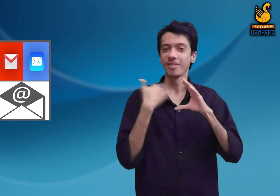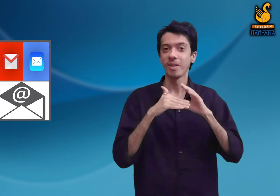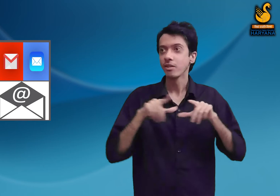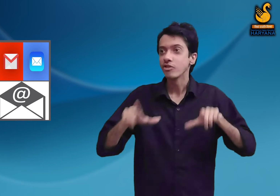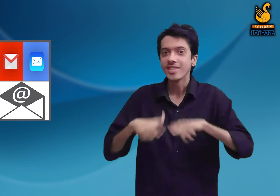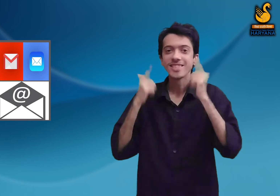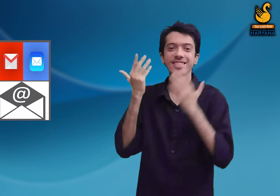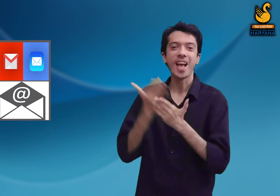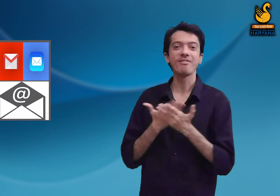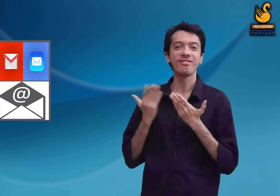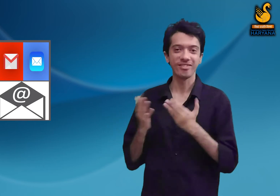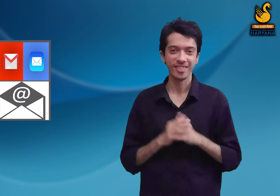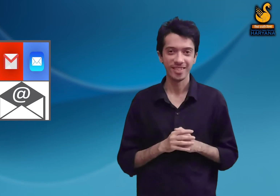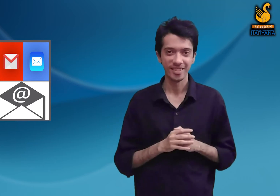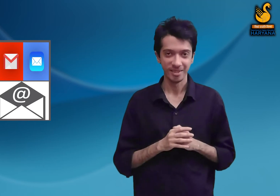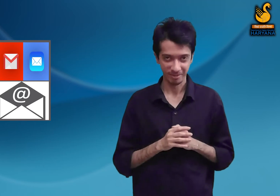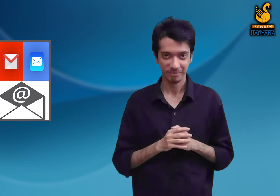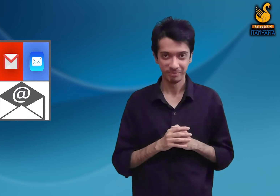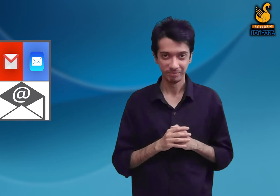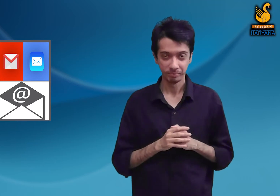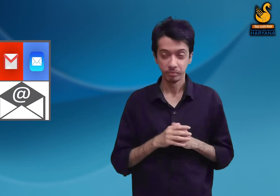We just type and send it and we contribute to save our trees.